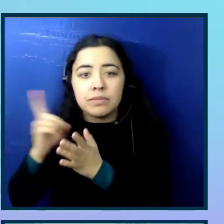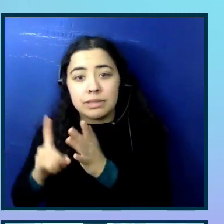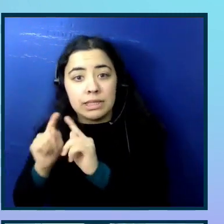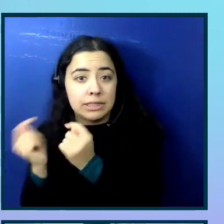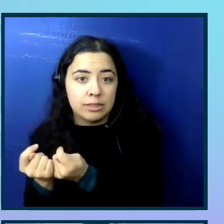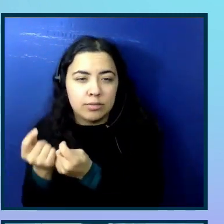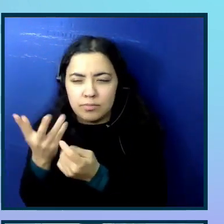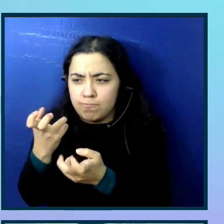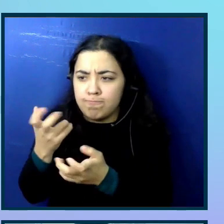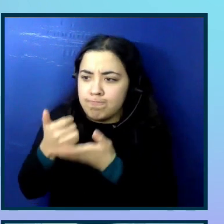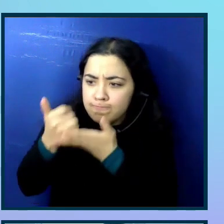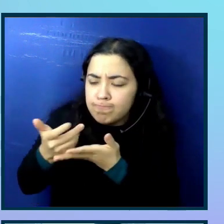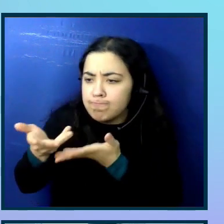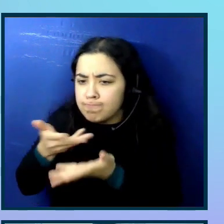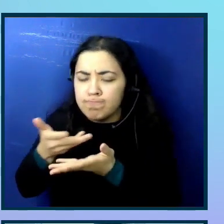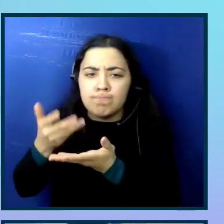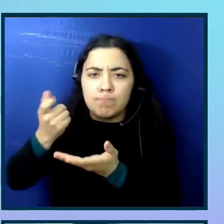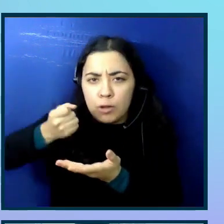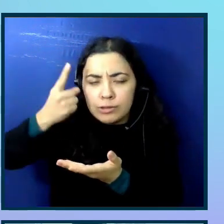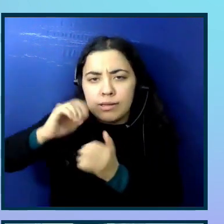understand how users use their designs.